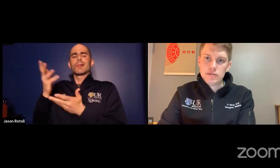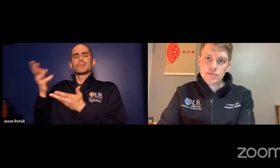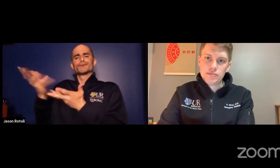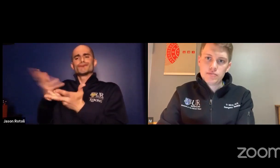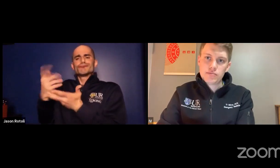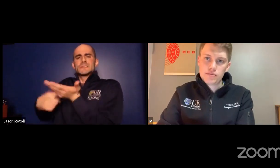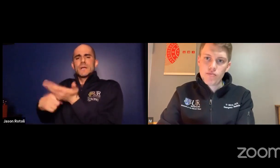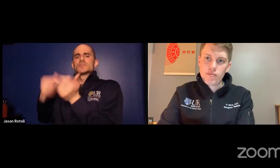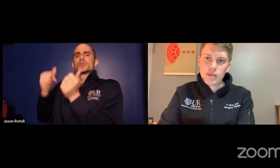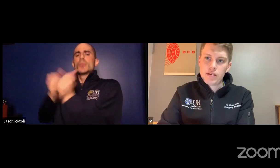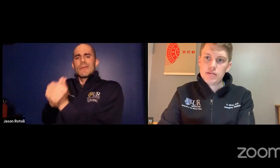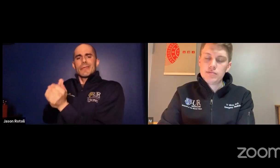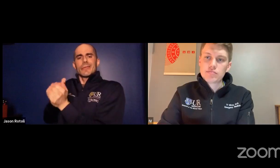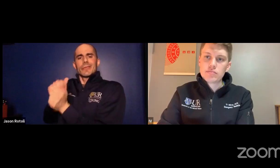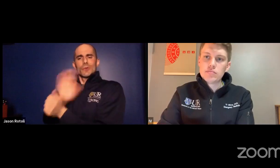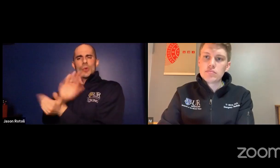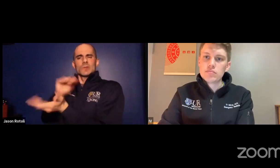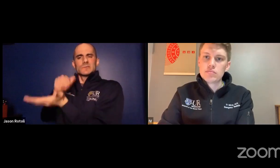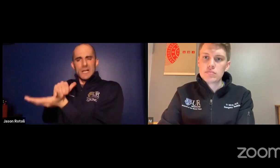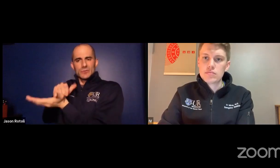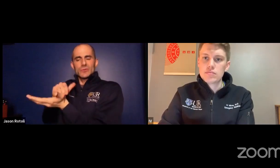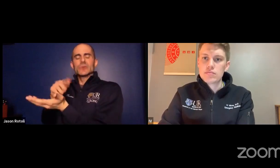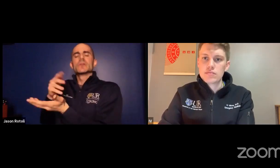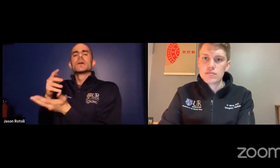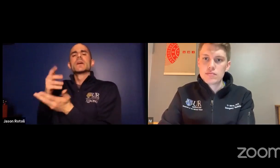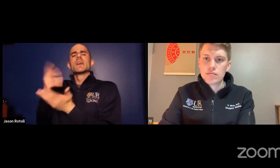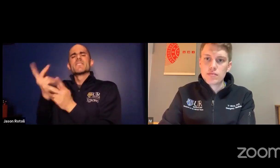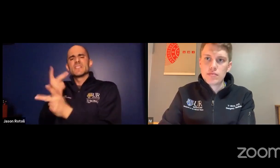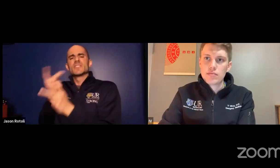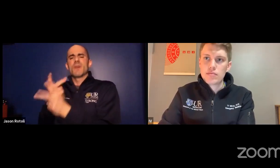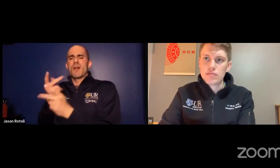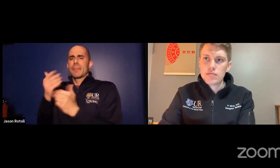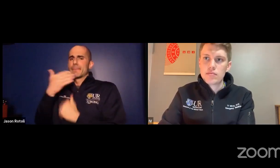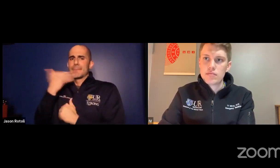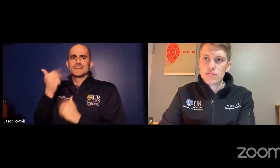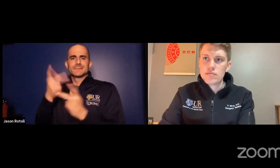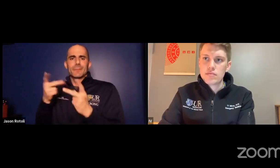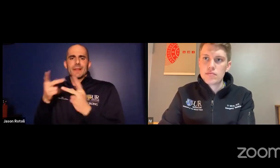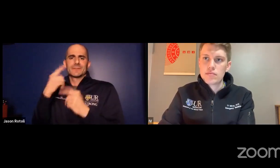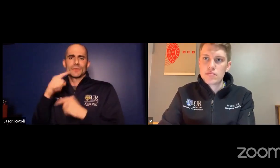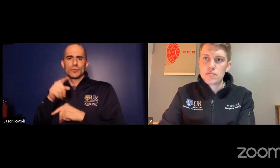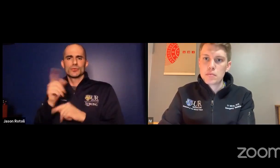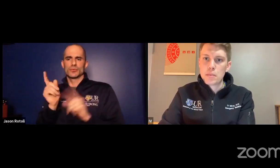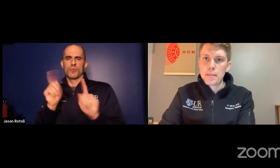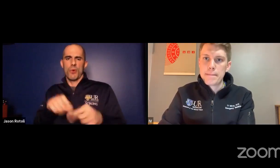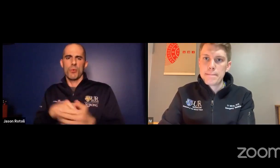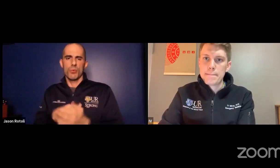Another question that I saw in the chat. Somebody has asked if it's a